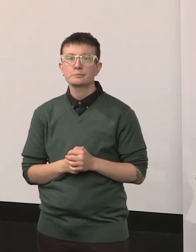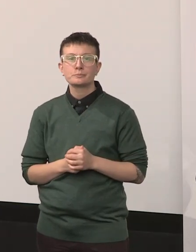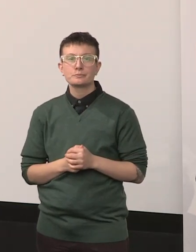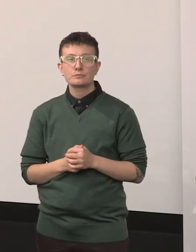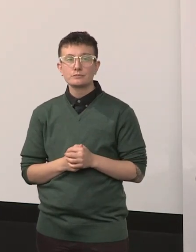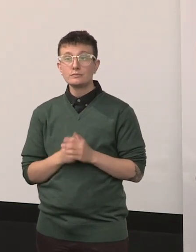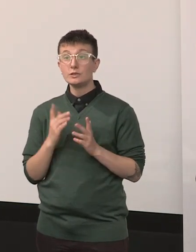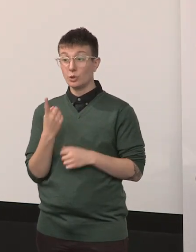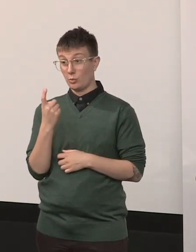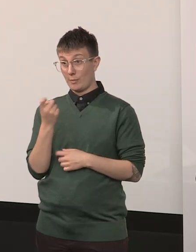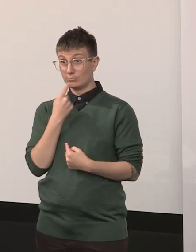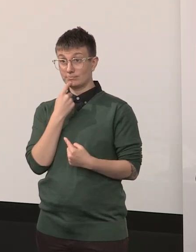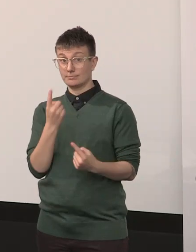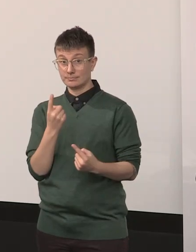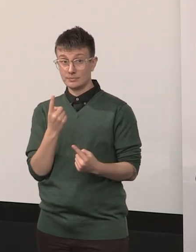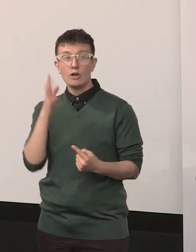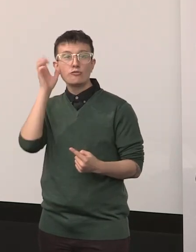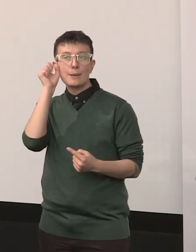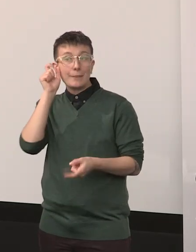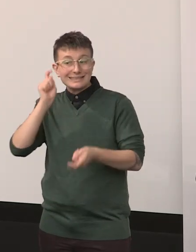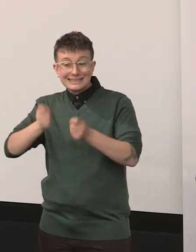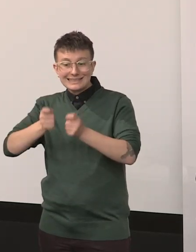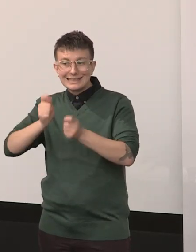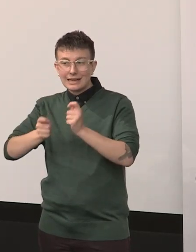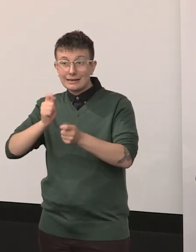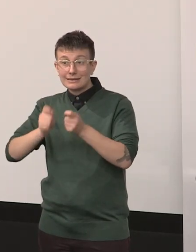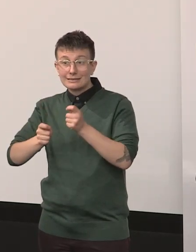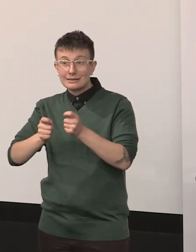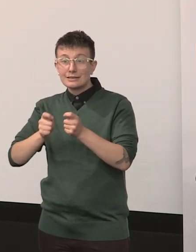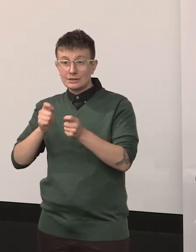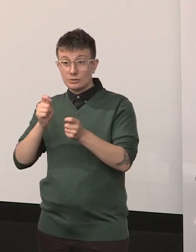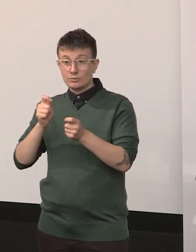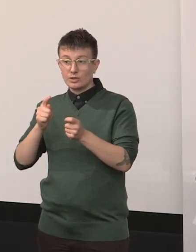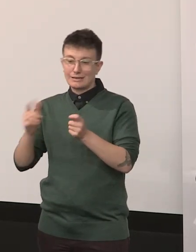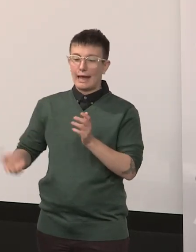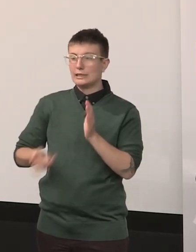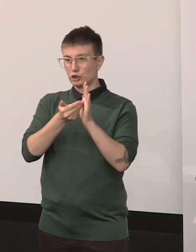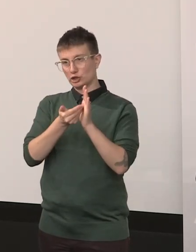people may have left during that period without having the test. Sorry, can I just make one other comment here. Recall